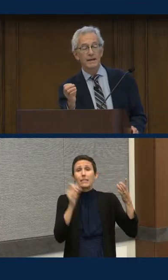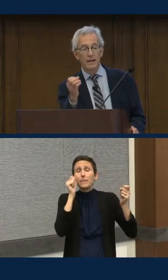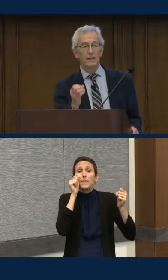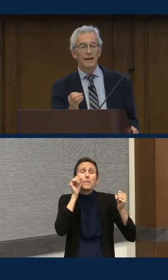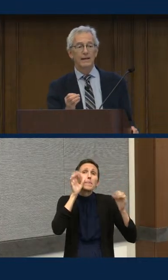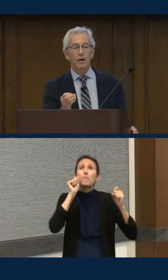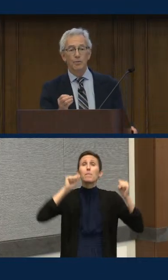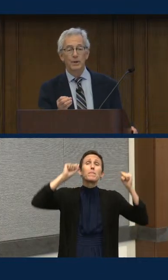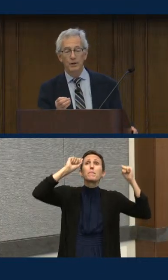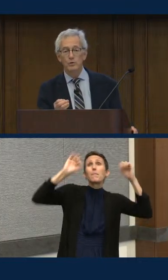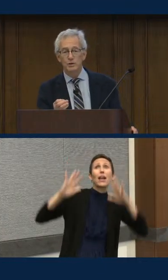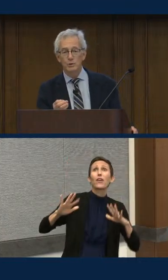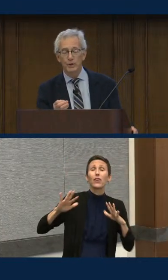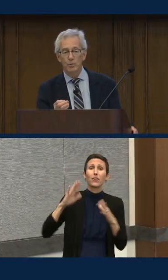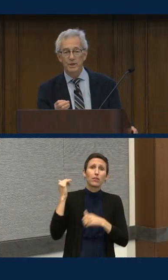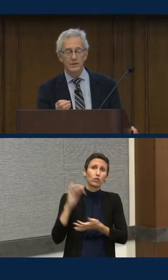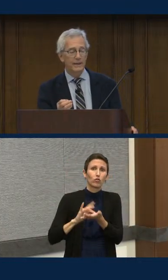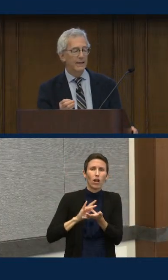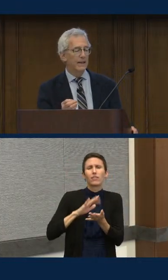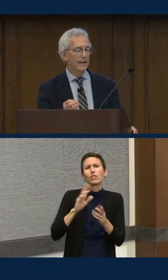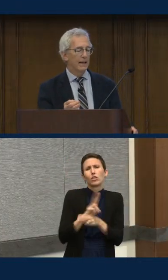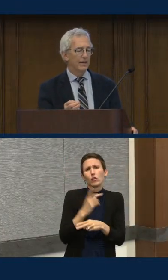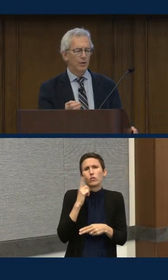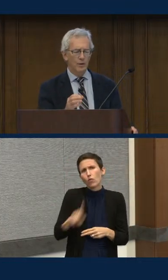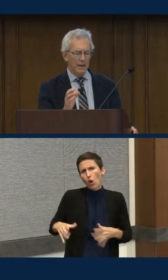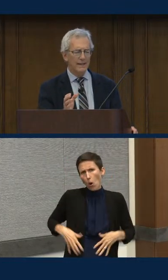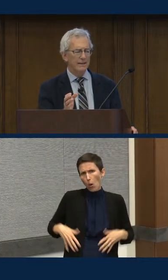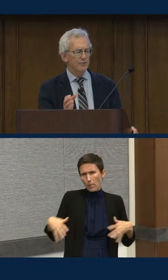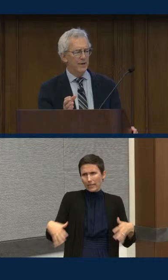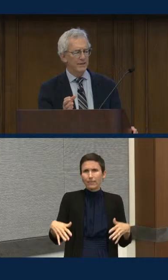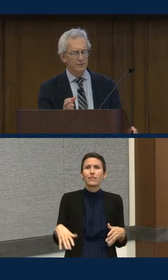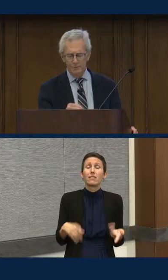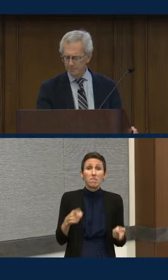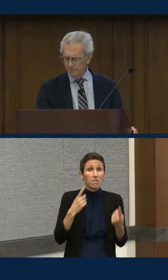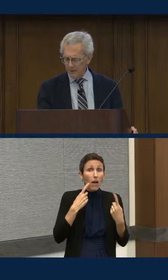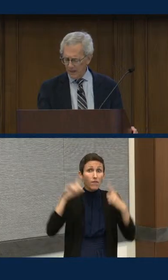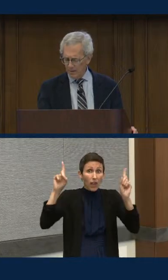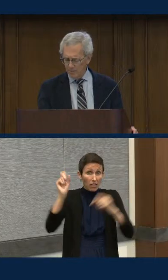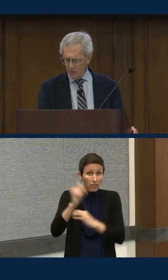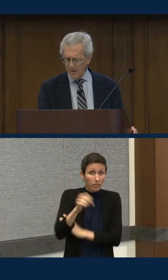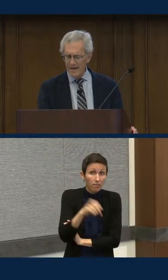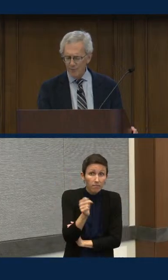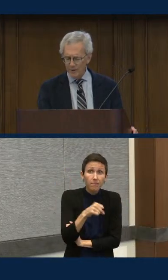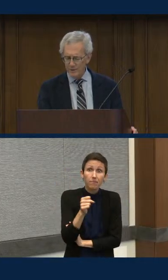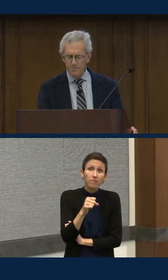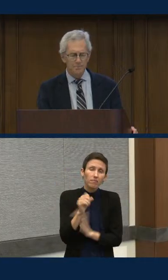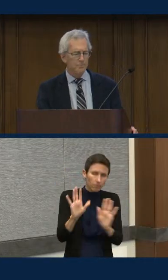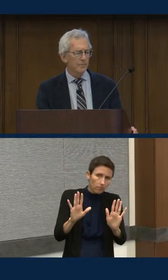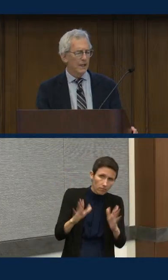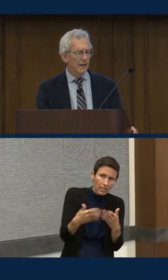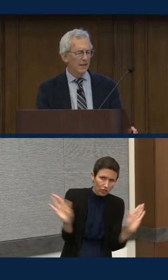treat obesity. And they are